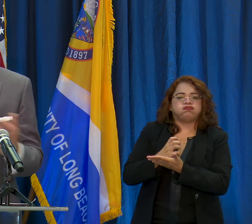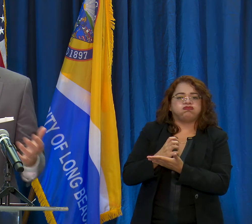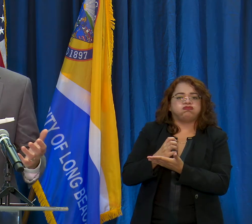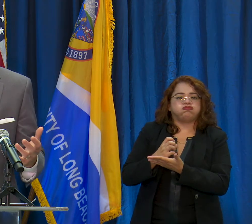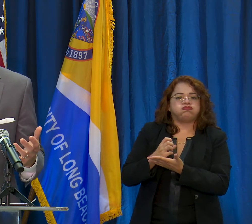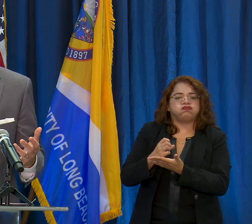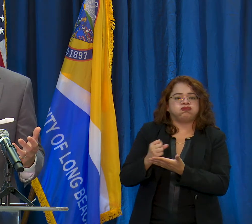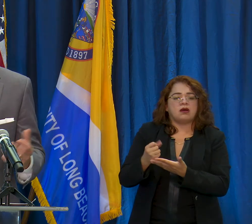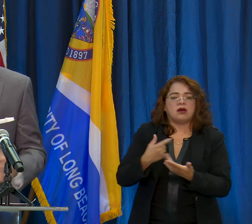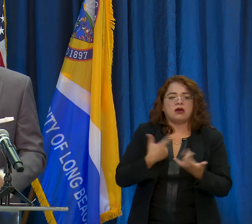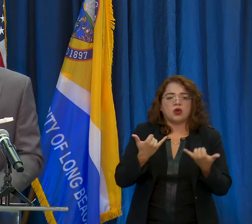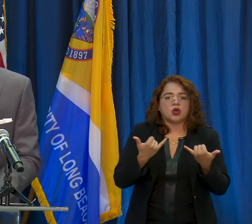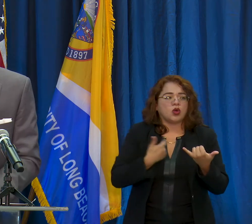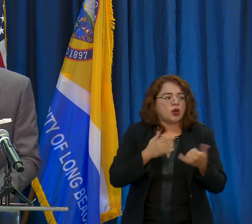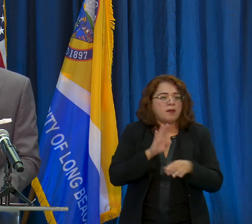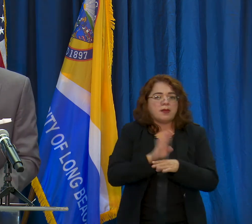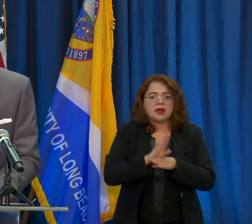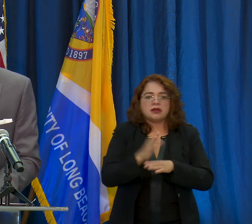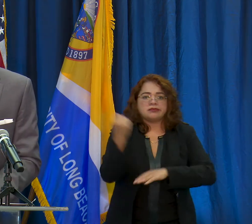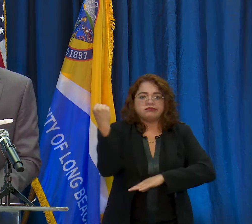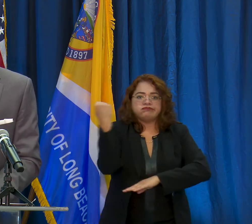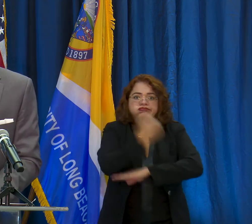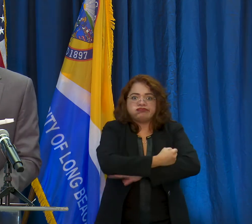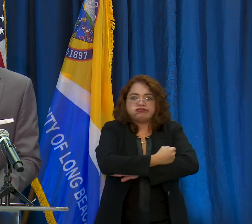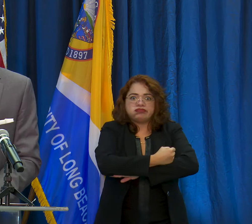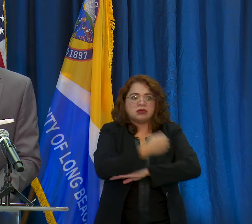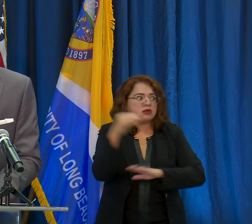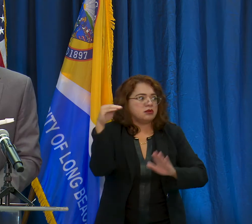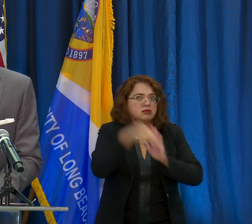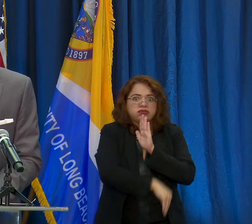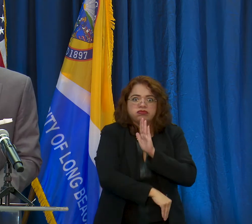their doors open and whether or not they will be able to